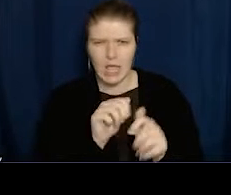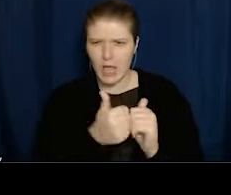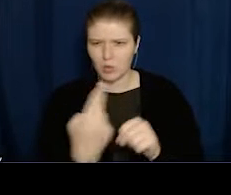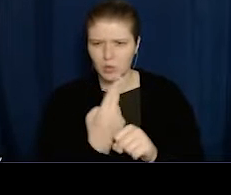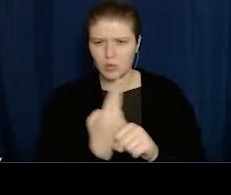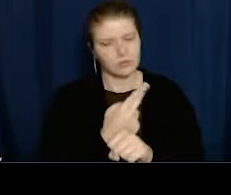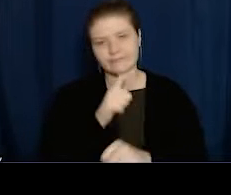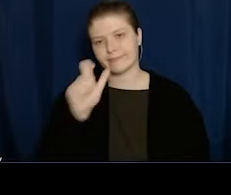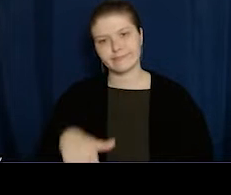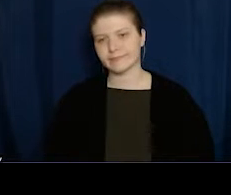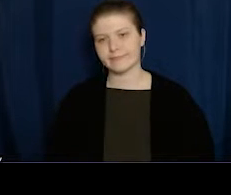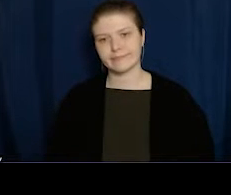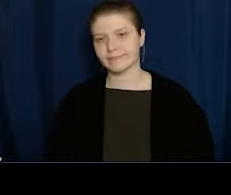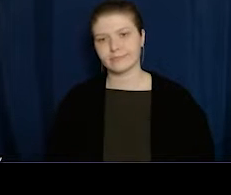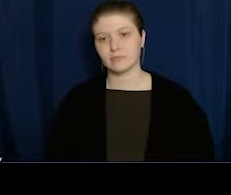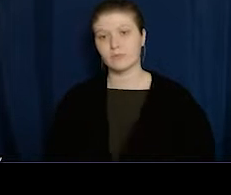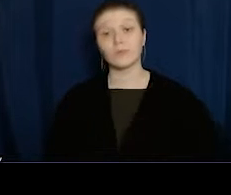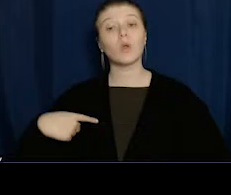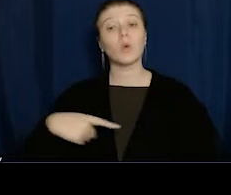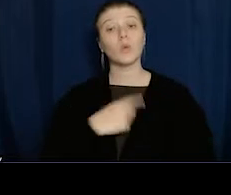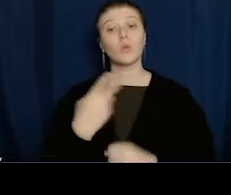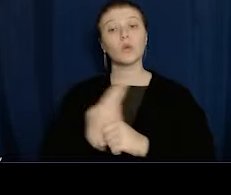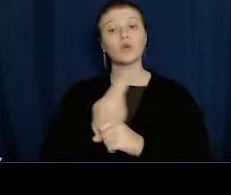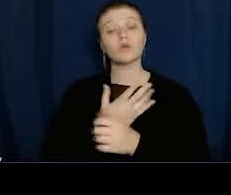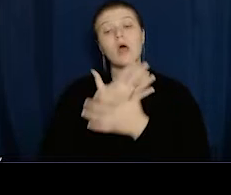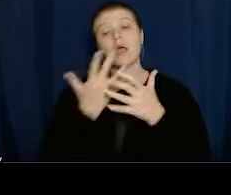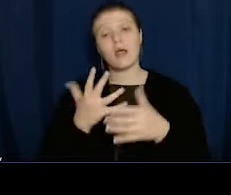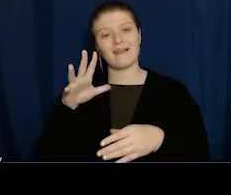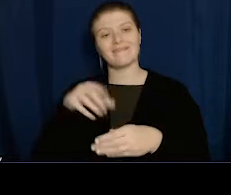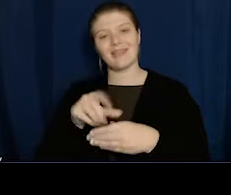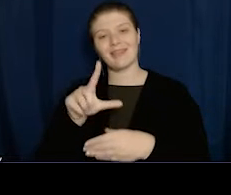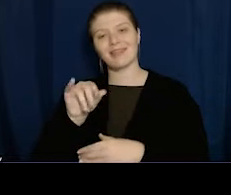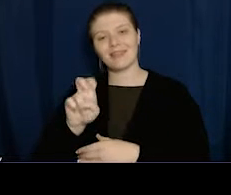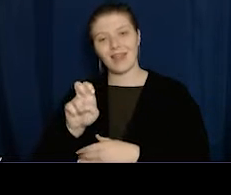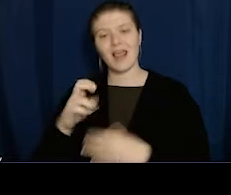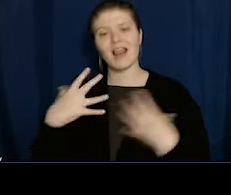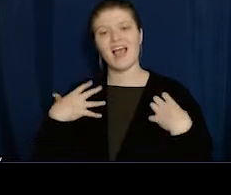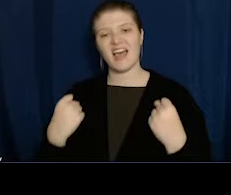We incorporated a lot of inline help features. What that means is instead of memorizing a guide, you know,